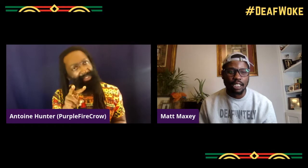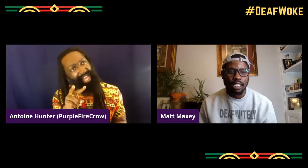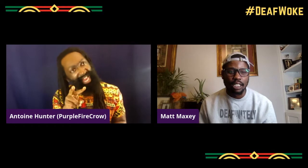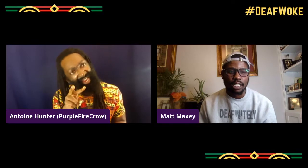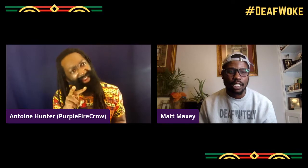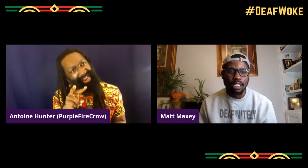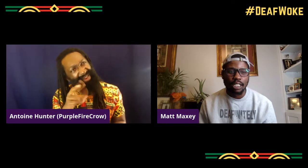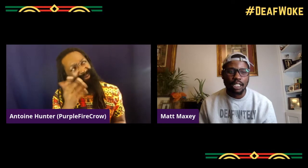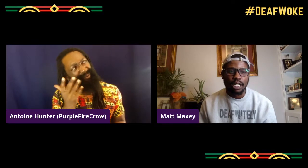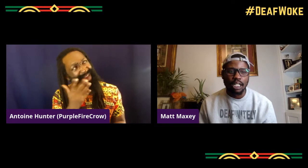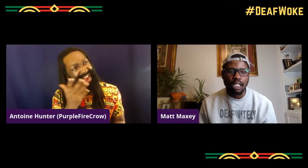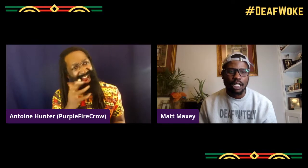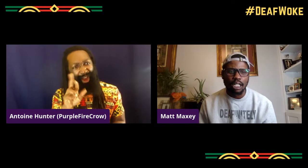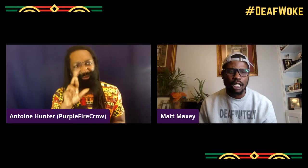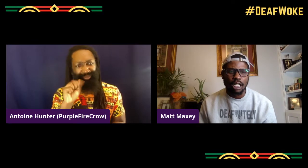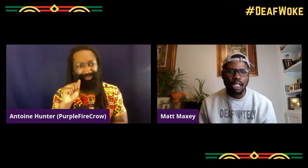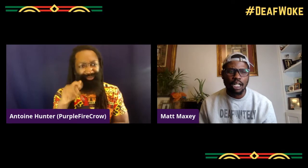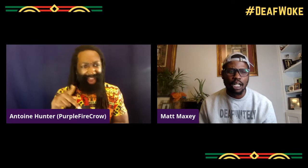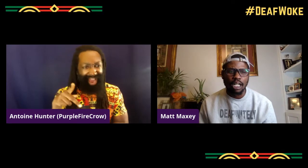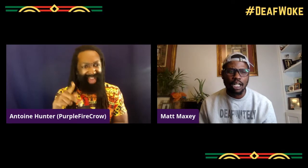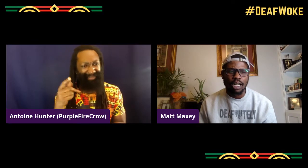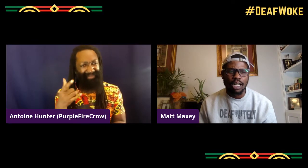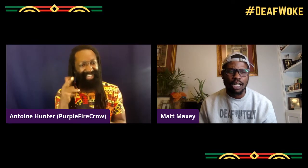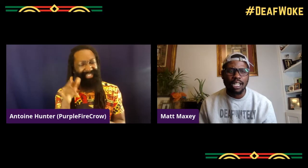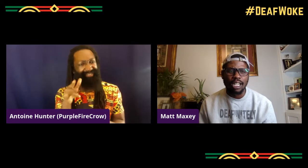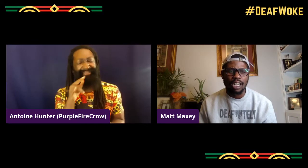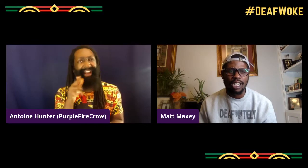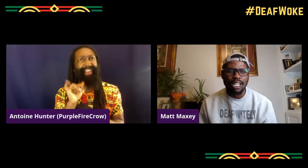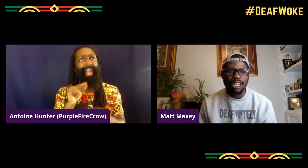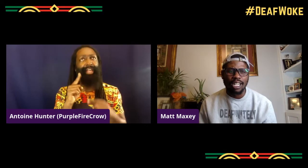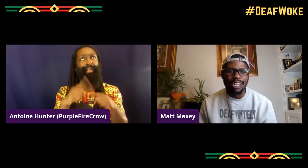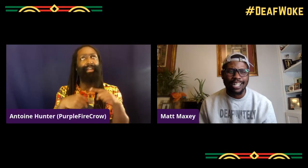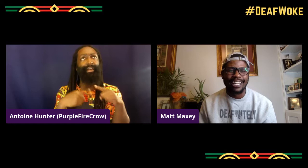Really, I'm looking at that, and I'm thinking wow, rap?